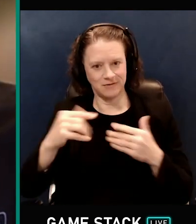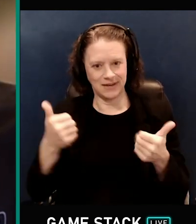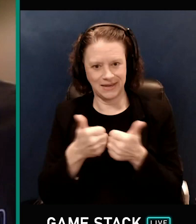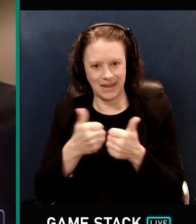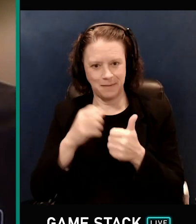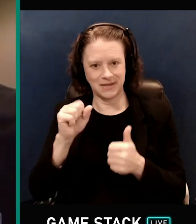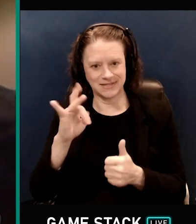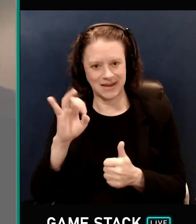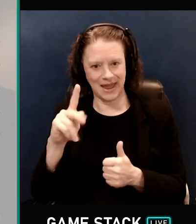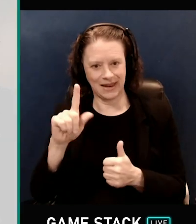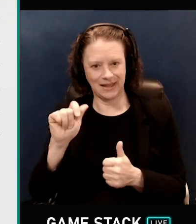Stick life.